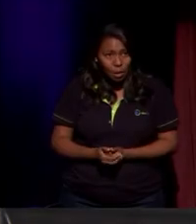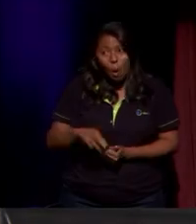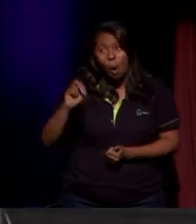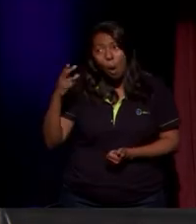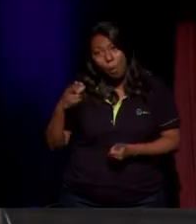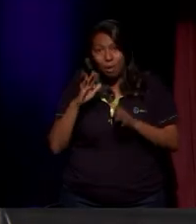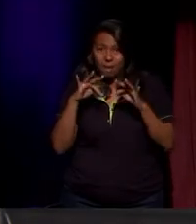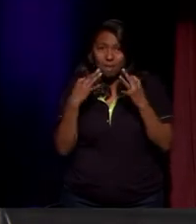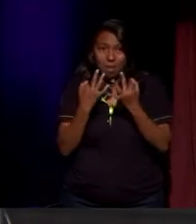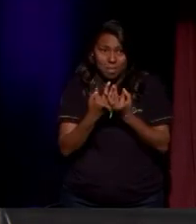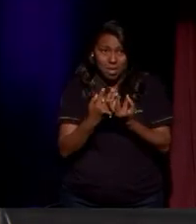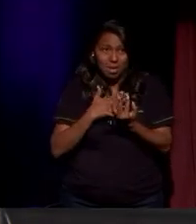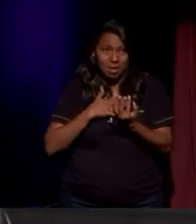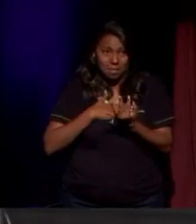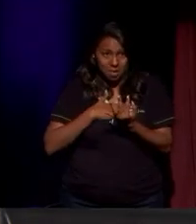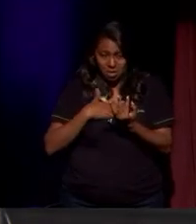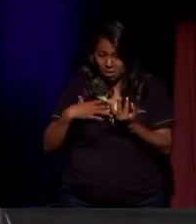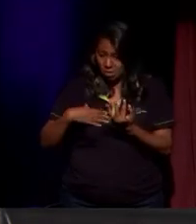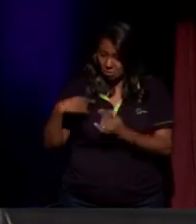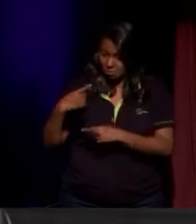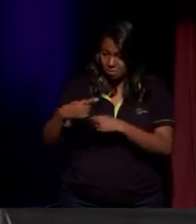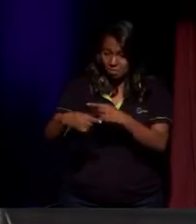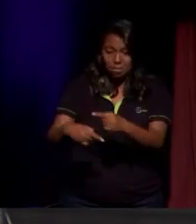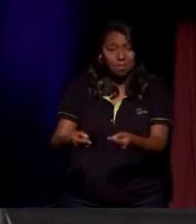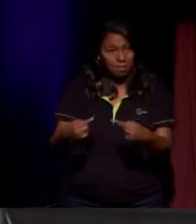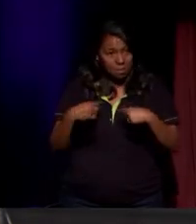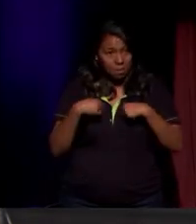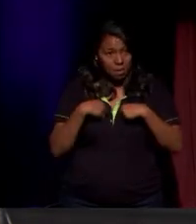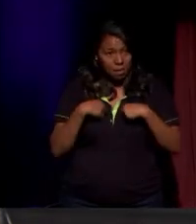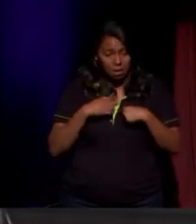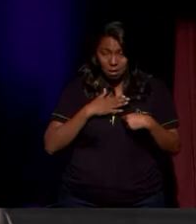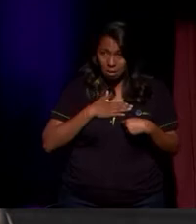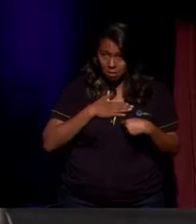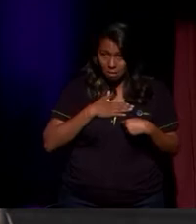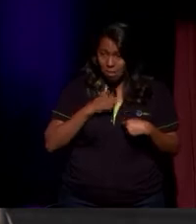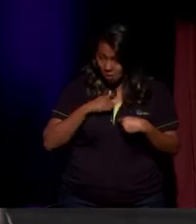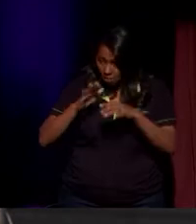therefore, if my family already had land, I have the right to stay with this land.